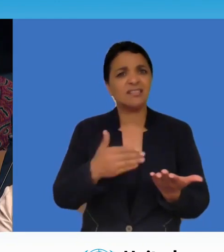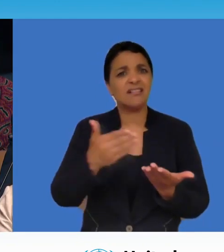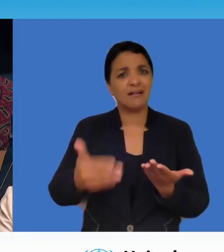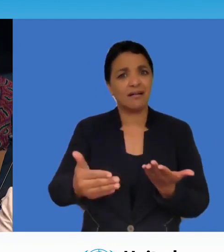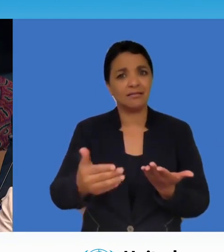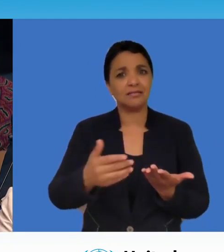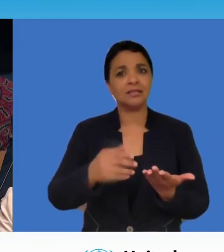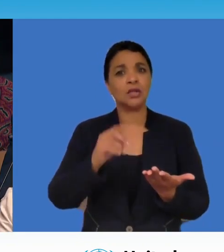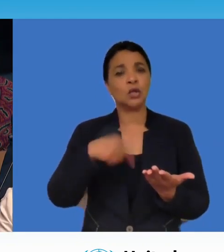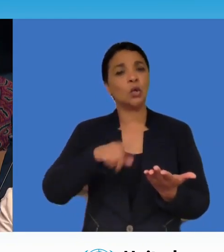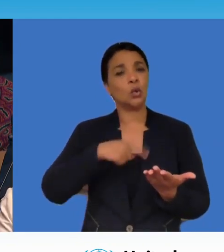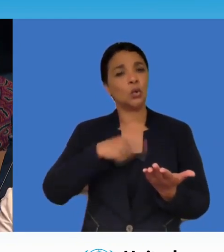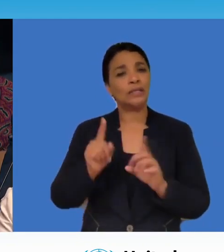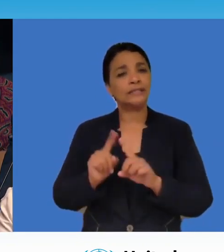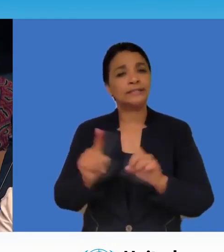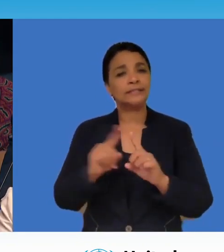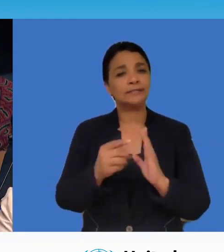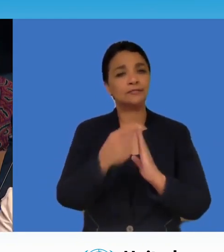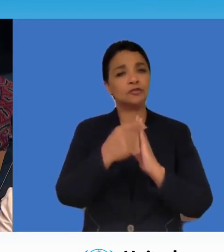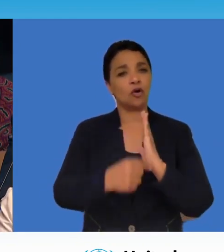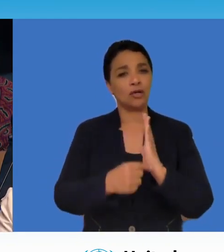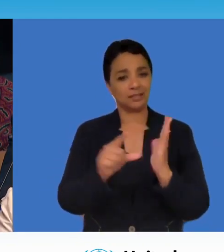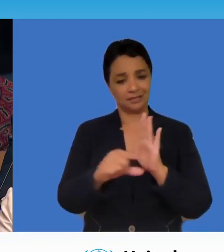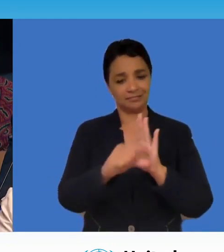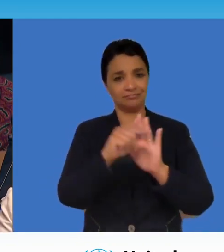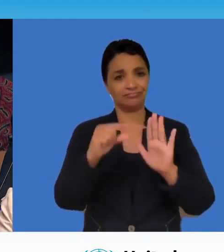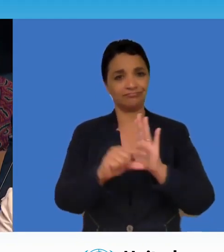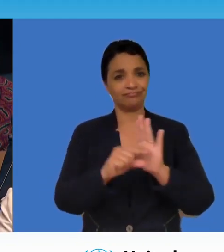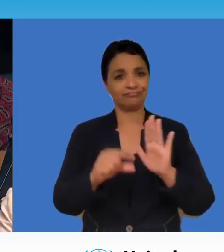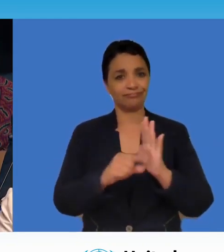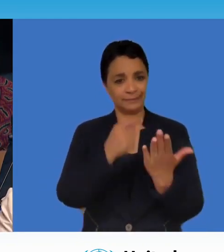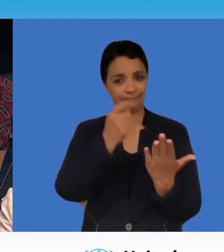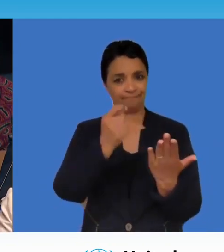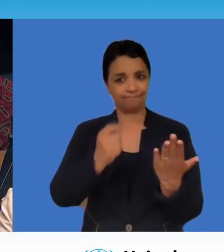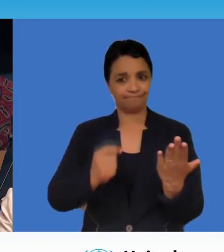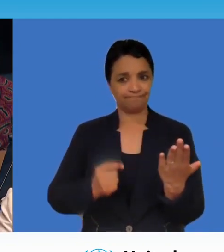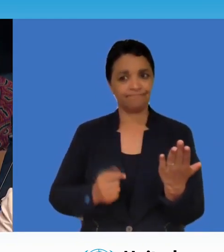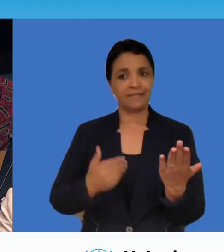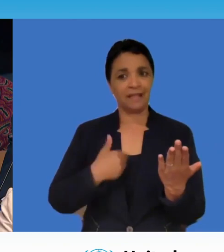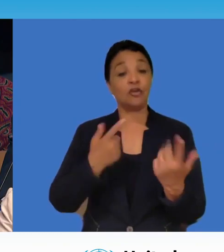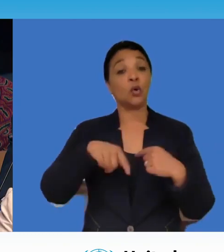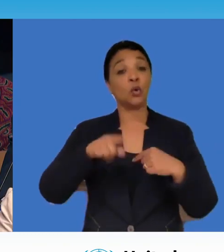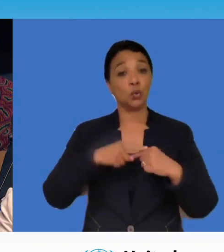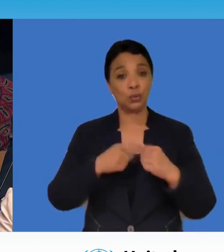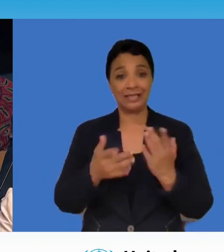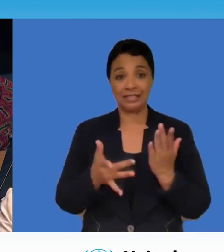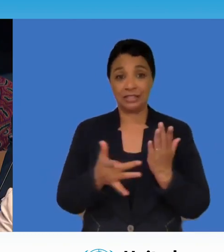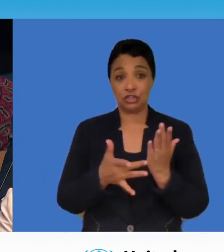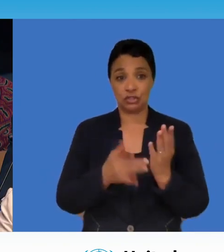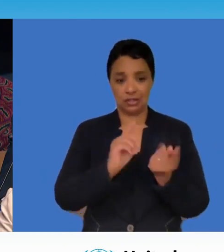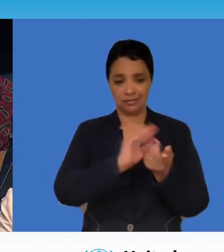article of the UN crpd we have digitized these resources and they can be seen in our online